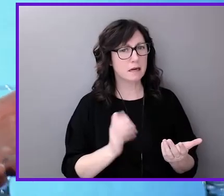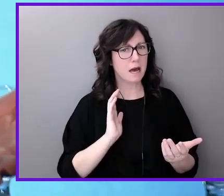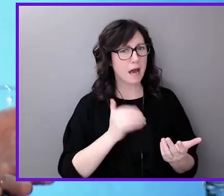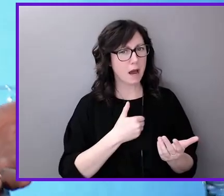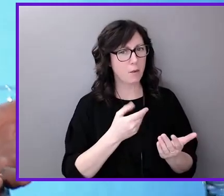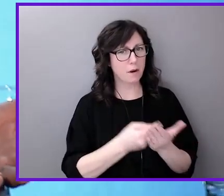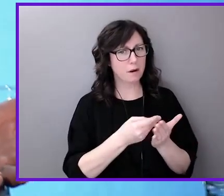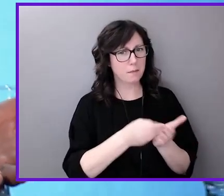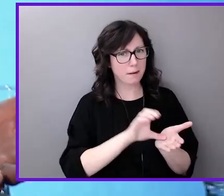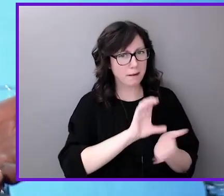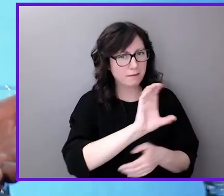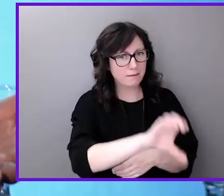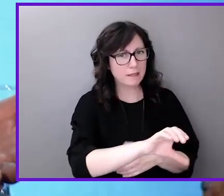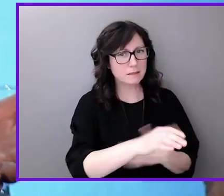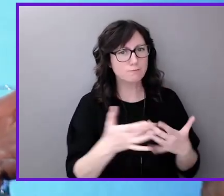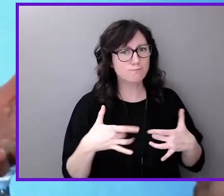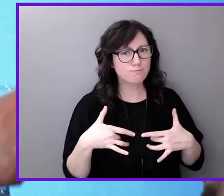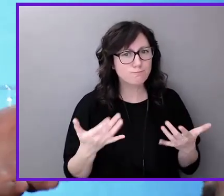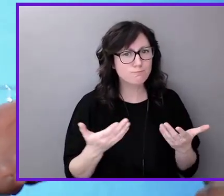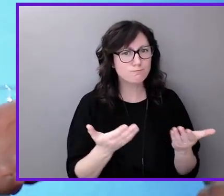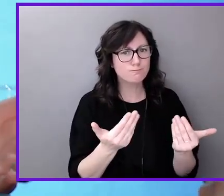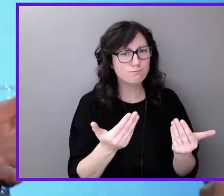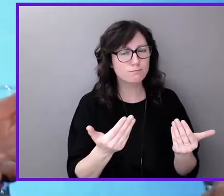And clearly, over the past five years,